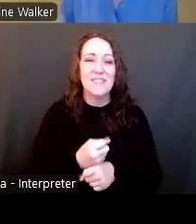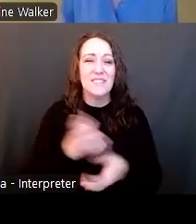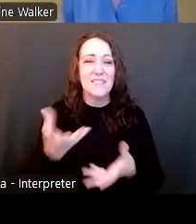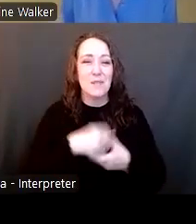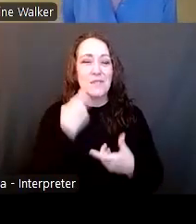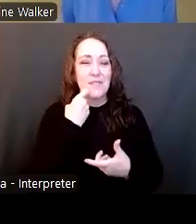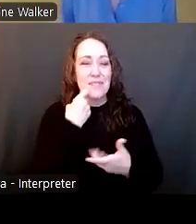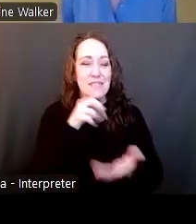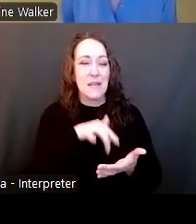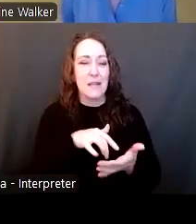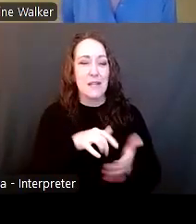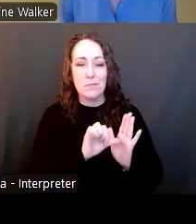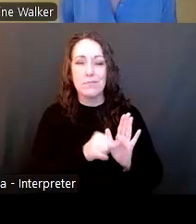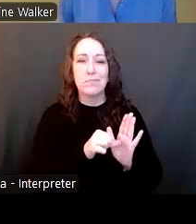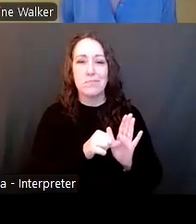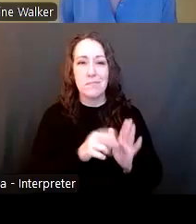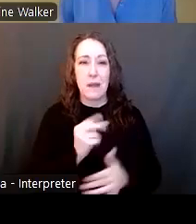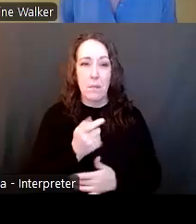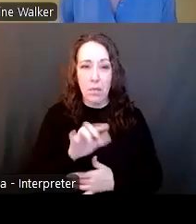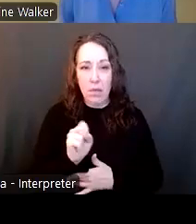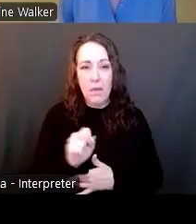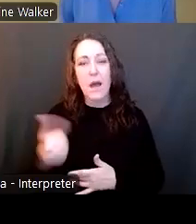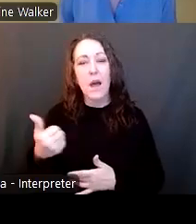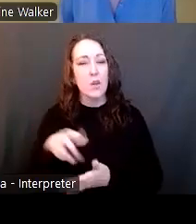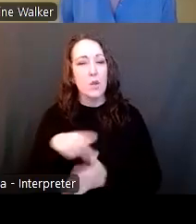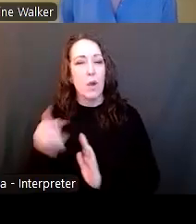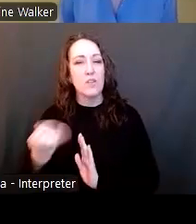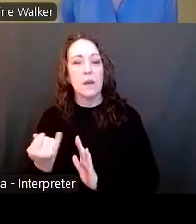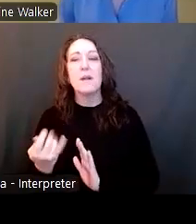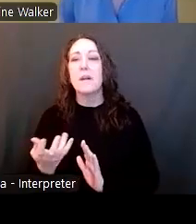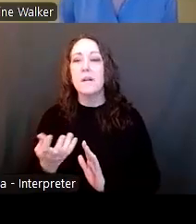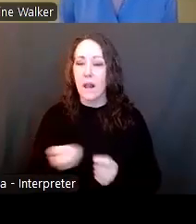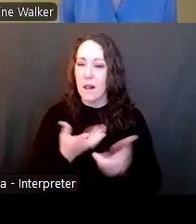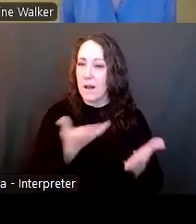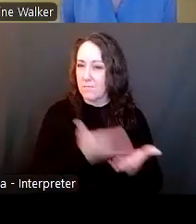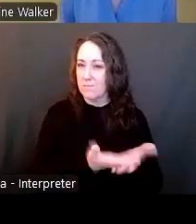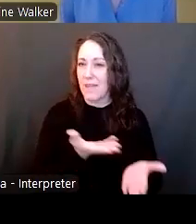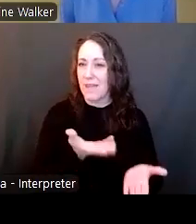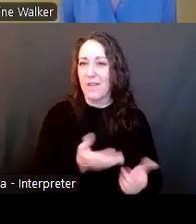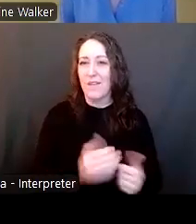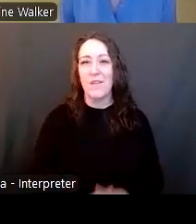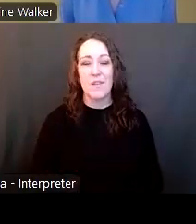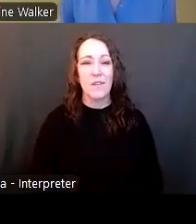that she highlighted from the Naples and other recent projects there's a lot there and um thank